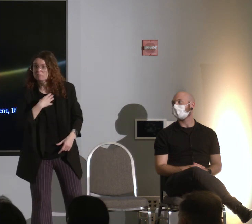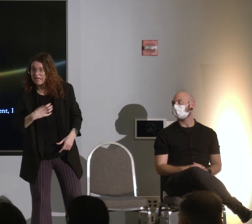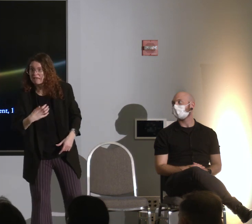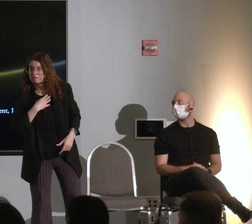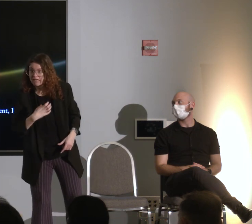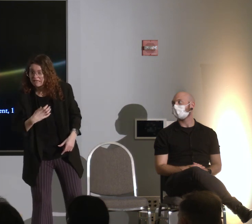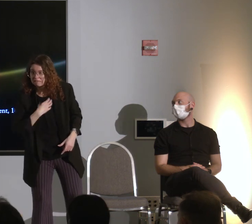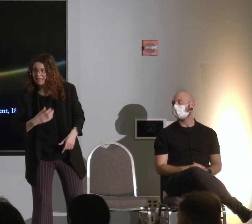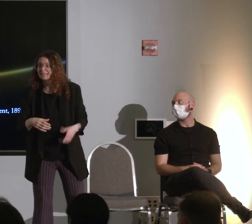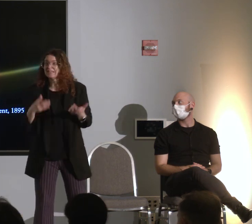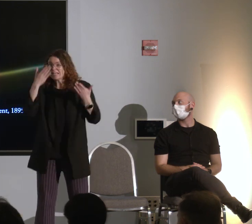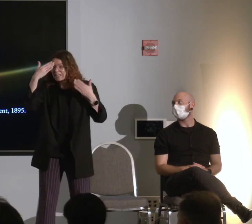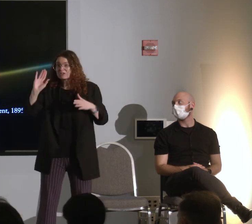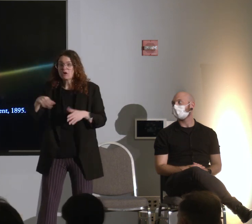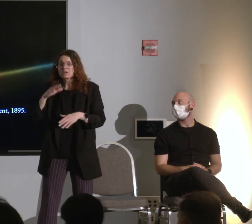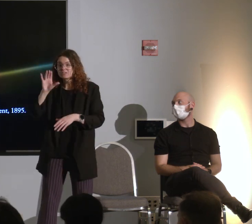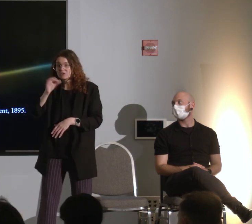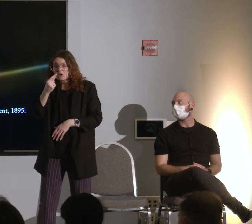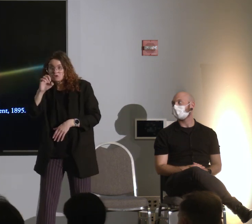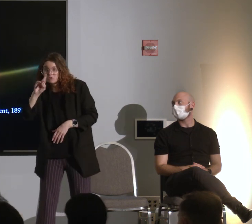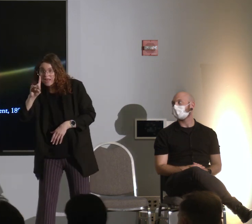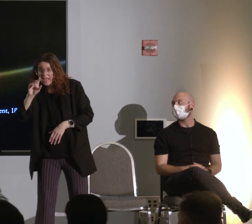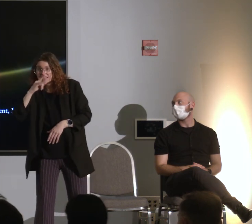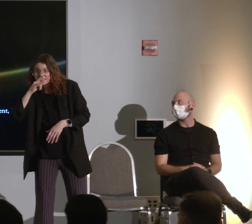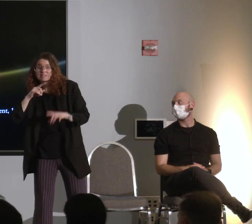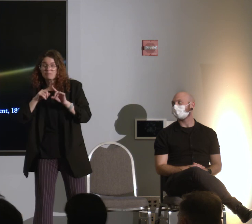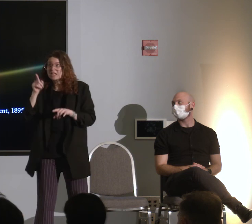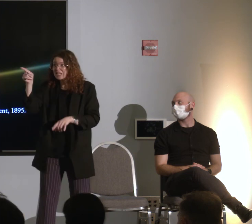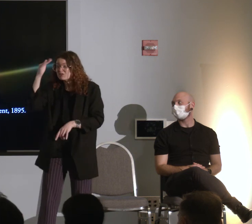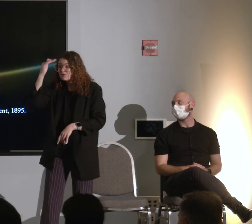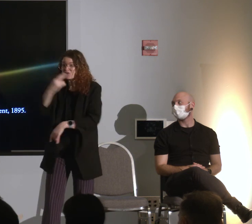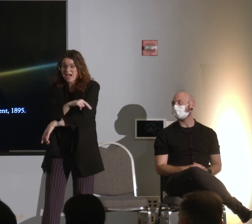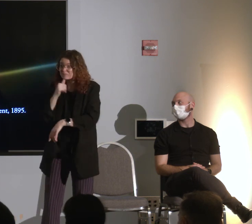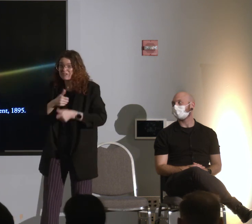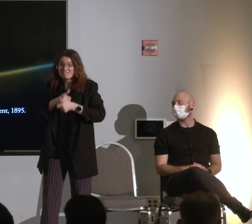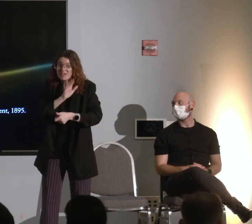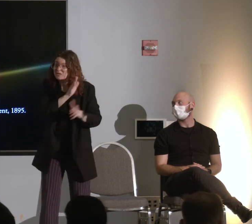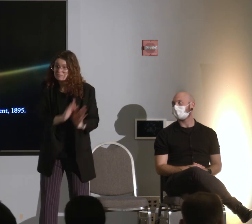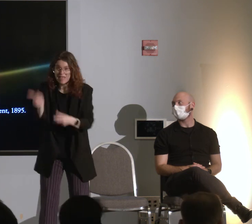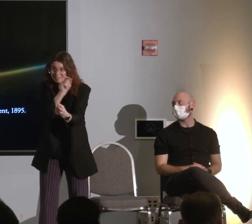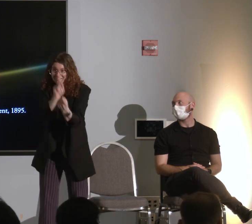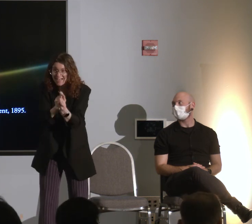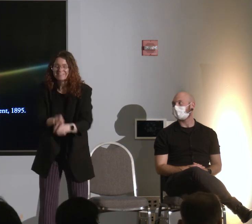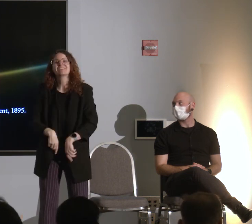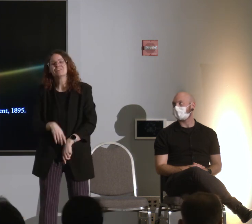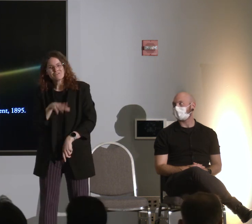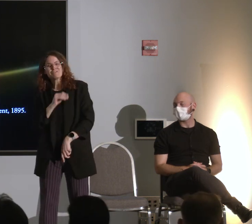he didn't even know the names of his grandkids. But he knew they hadn't followed his plan. Anyway, thank you all for coming out. This is great.